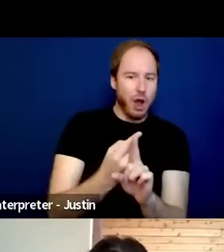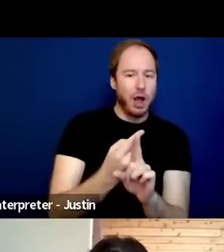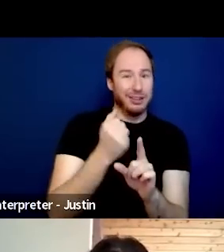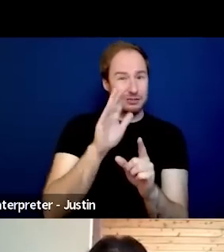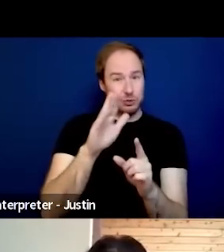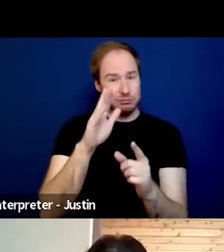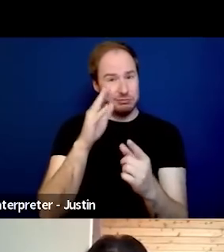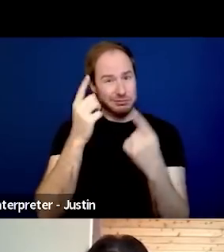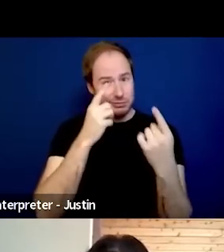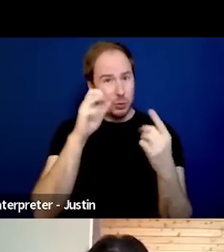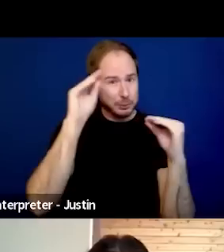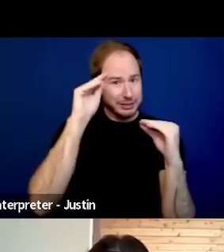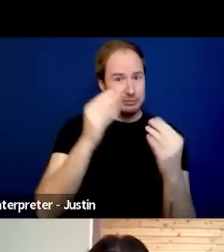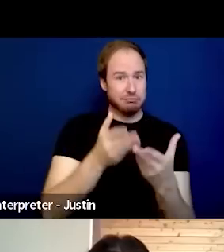whether it's individual or policy-based?